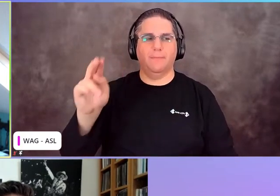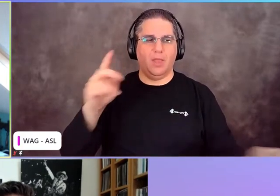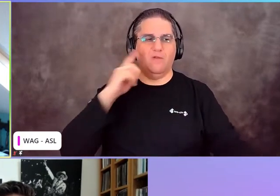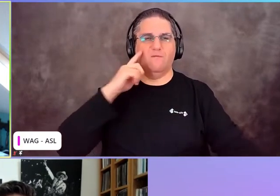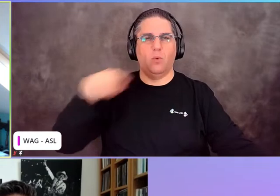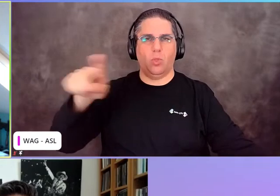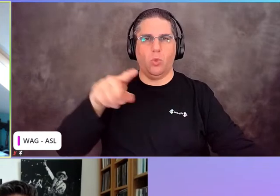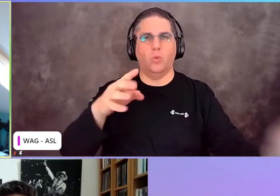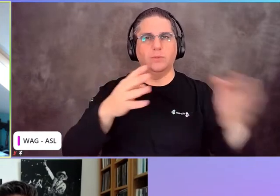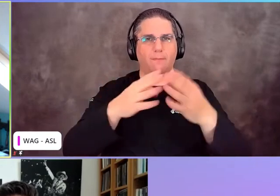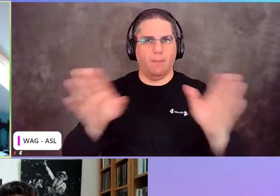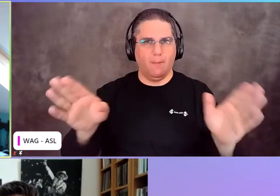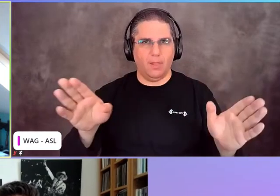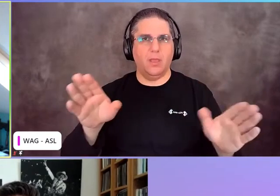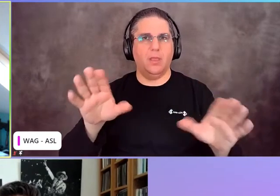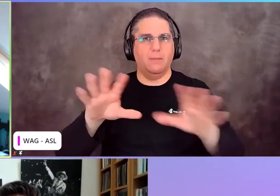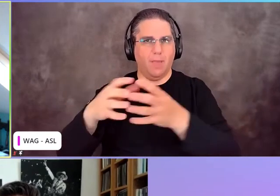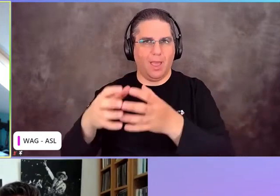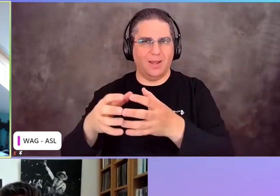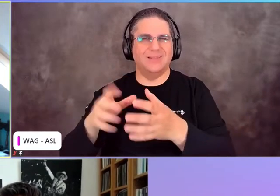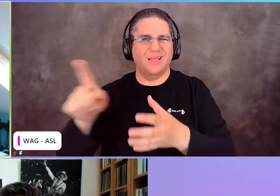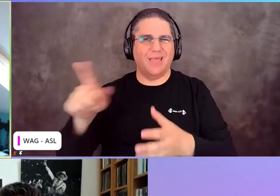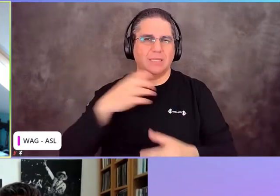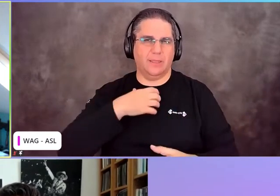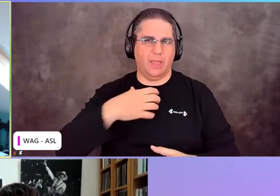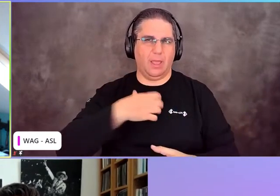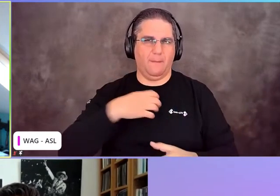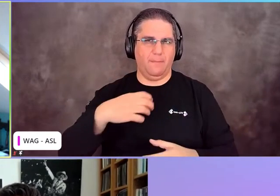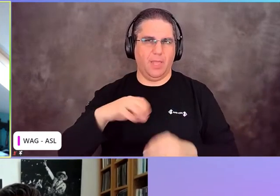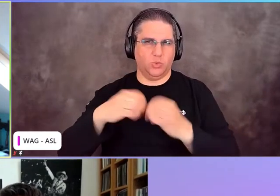been enough. Our plan this year is